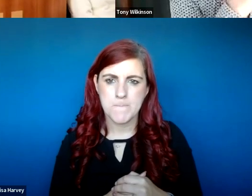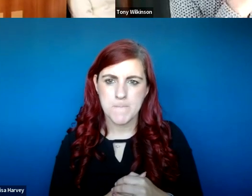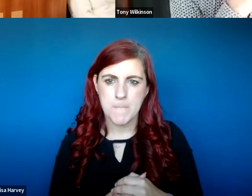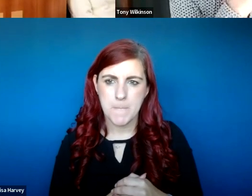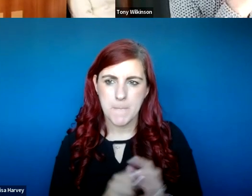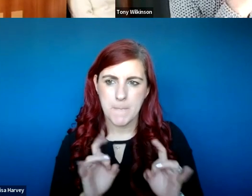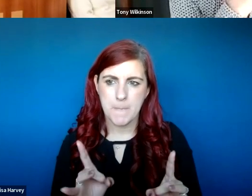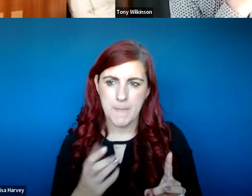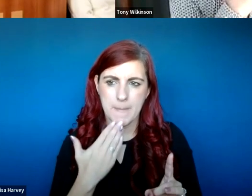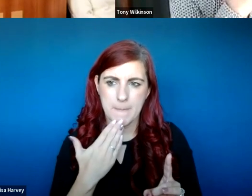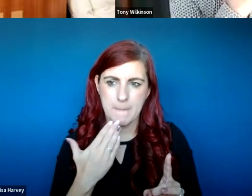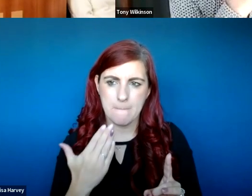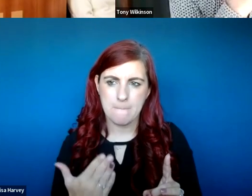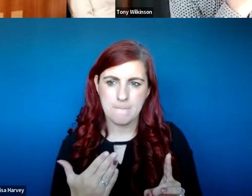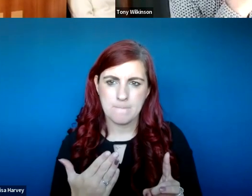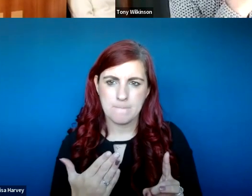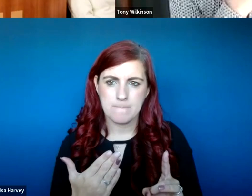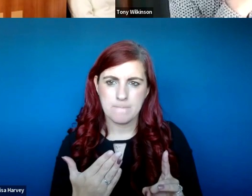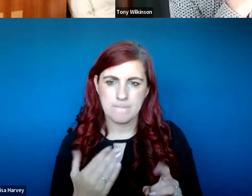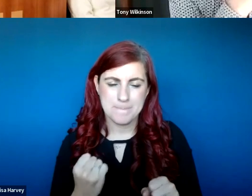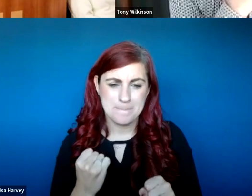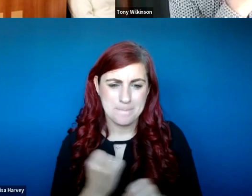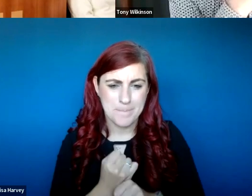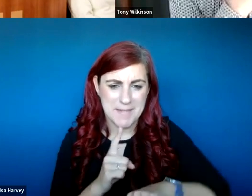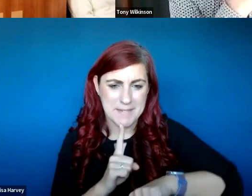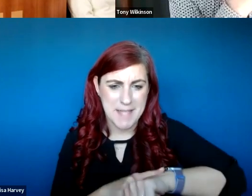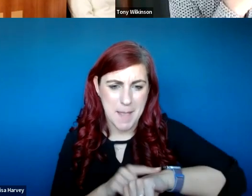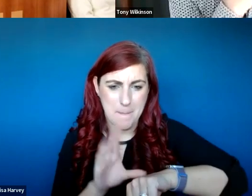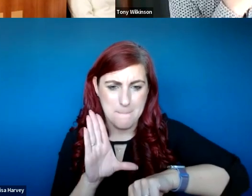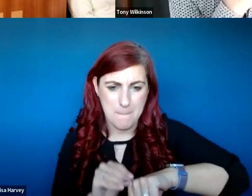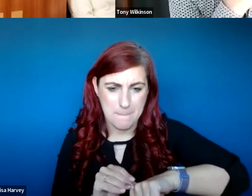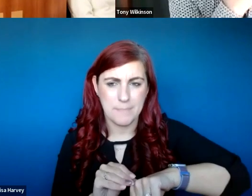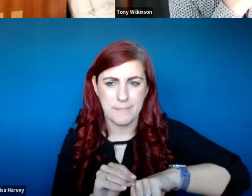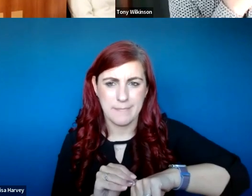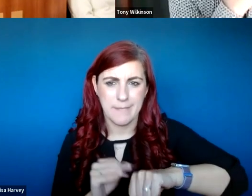Thank you very much, and unfortunately we don't have any more time for questions and answers.